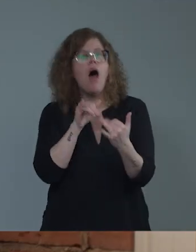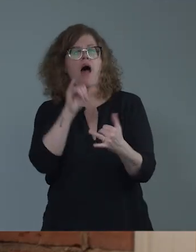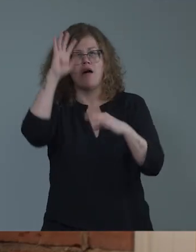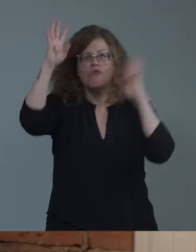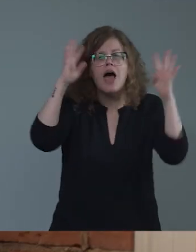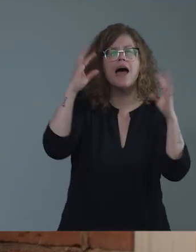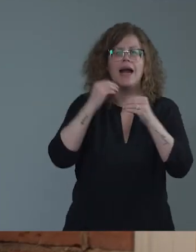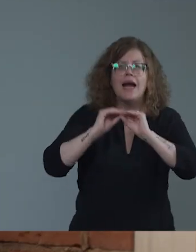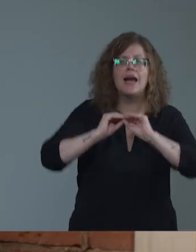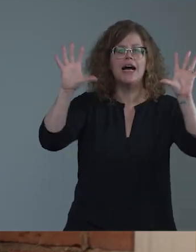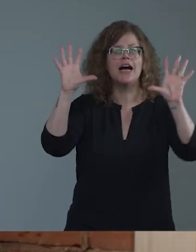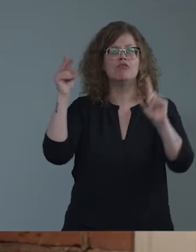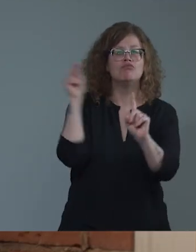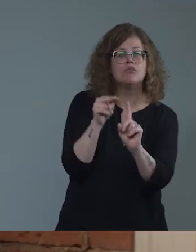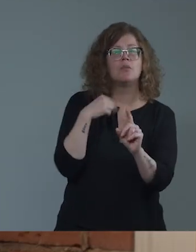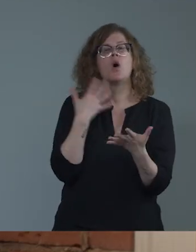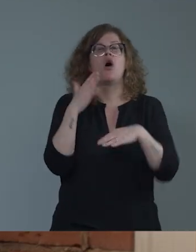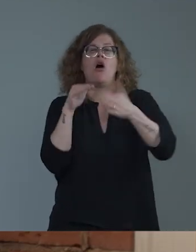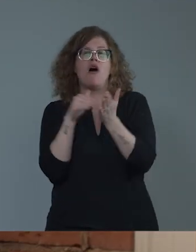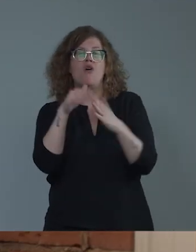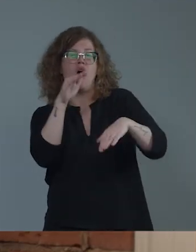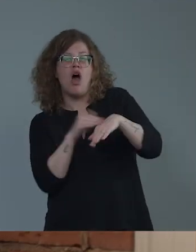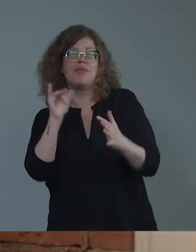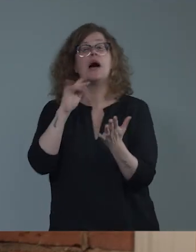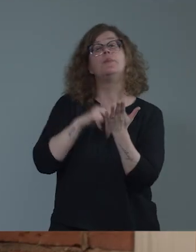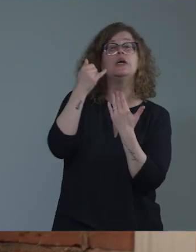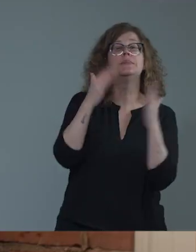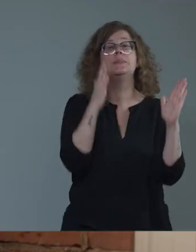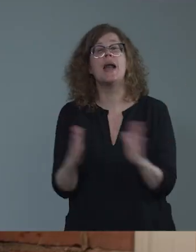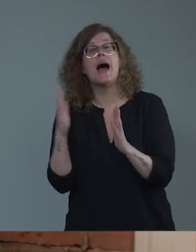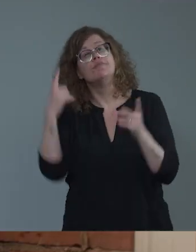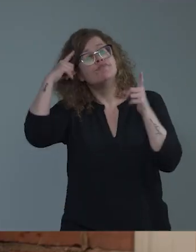but it's just a project plan, an agreement of ideas or ways of working that's going to lead